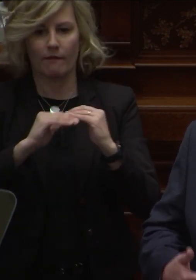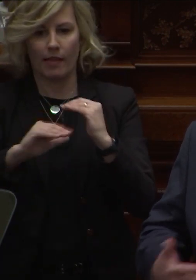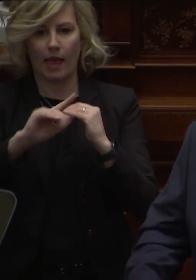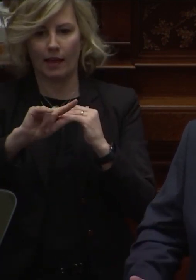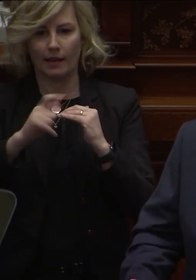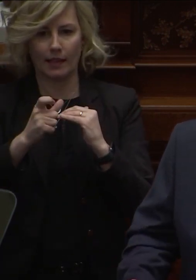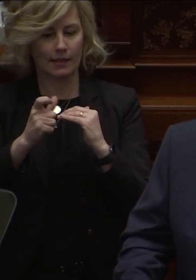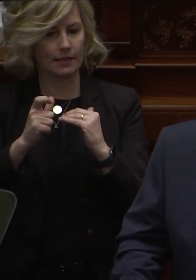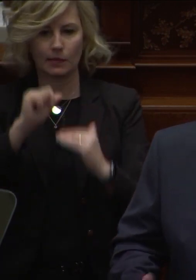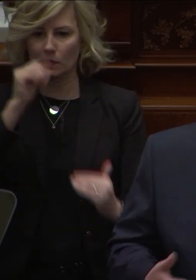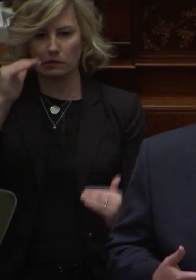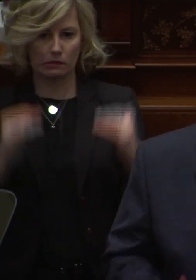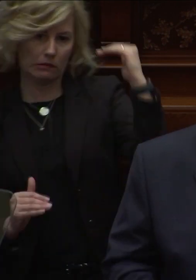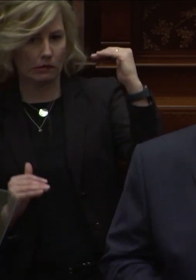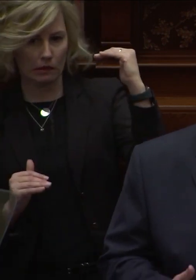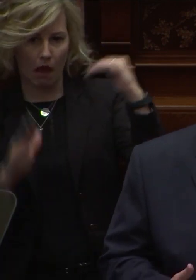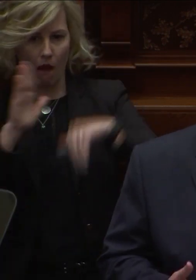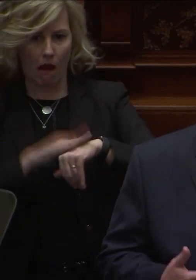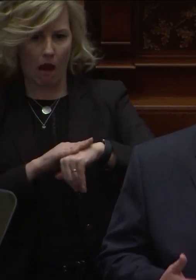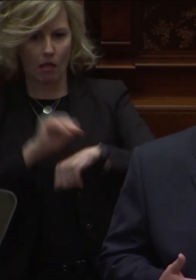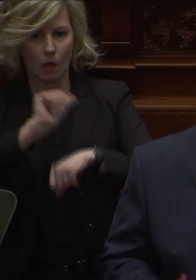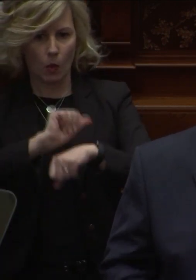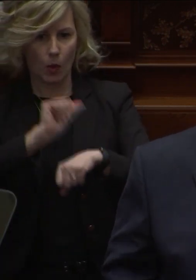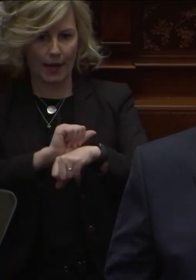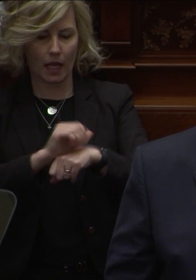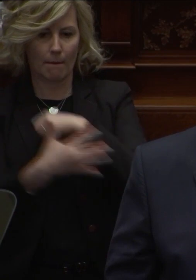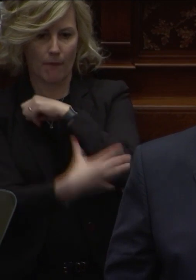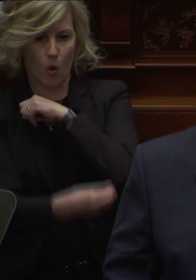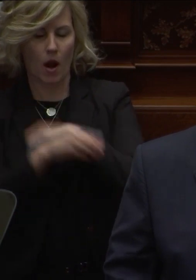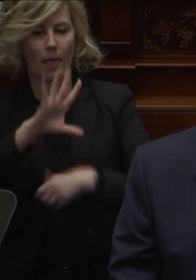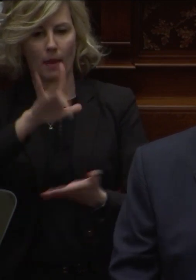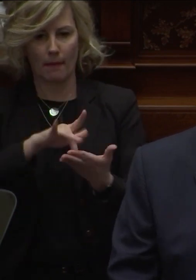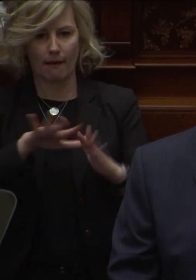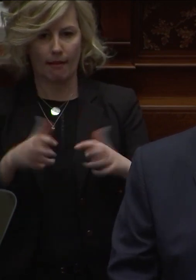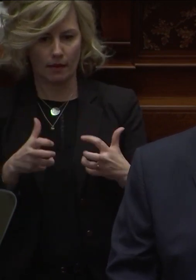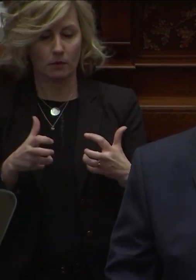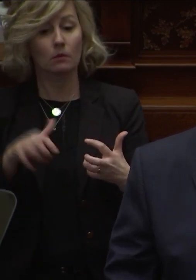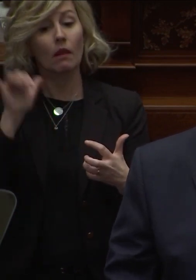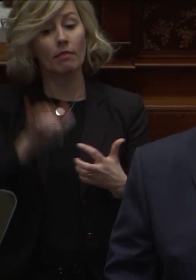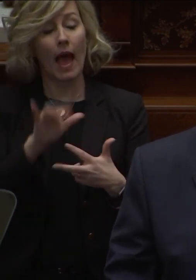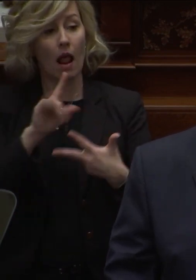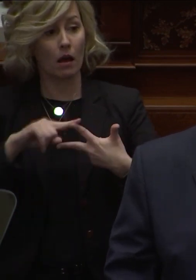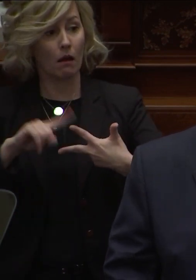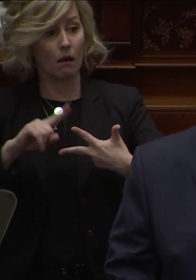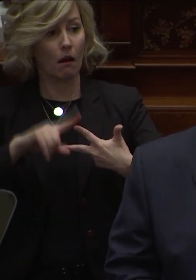LESS SAFE BY REDUCING PUBLIC SAFETY, AND INCREASE POVERTY BY CUTTING BADLY NEEDED HUMAN SERVICES.